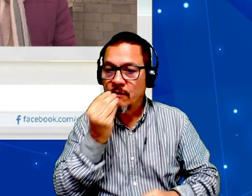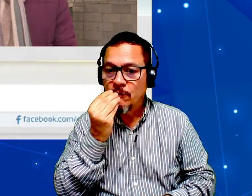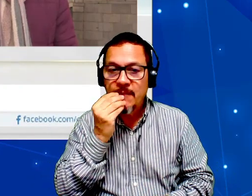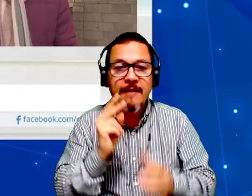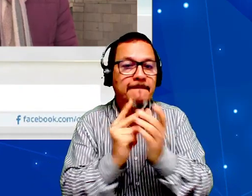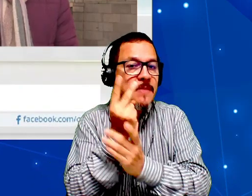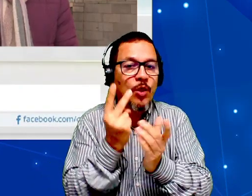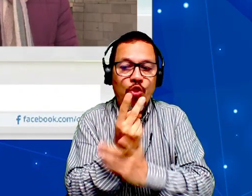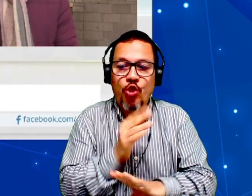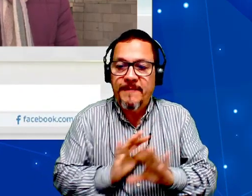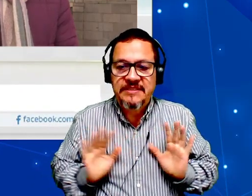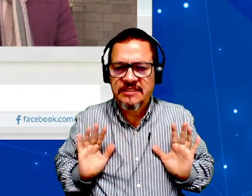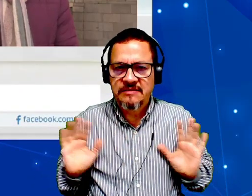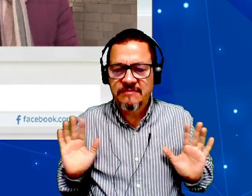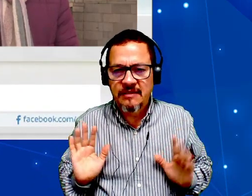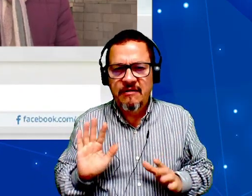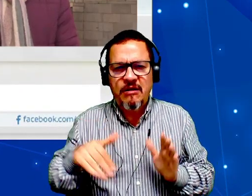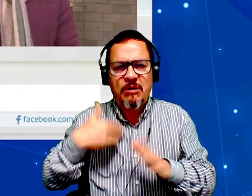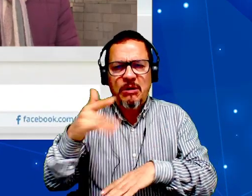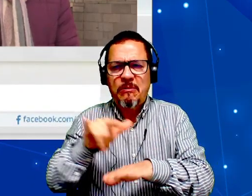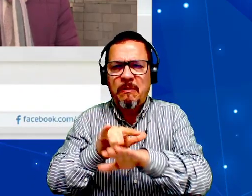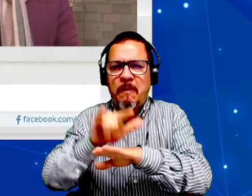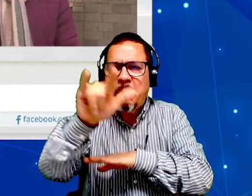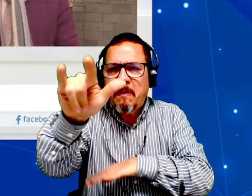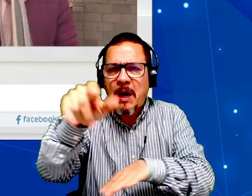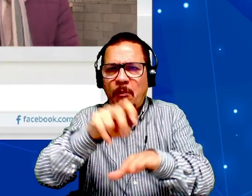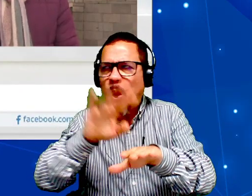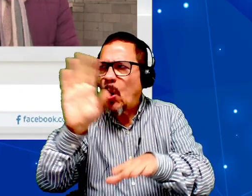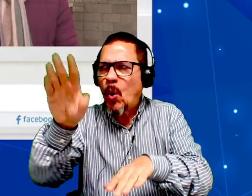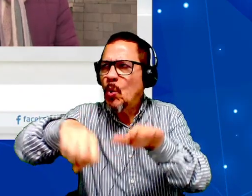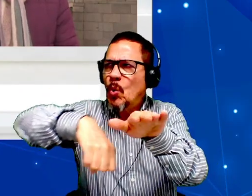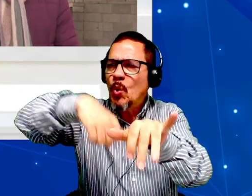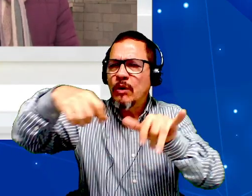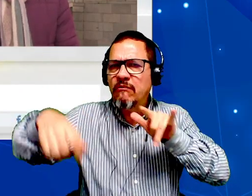and she now doesn't go on tour anymore because she doesn't want to fly. So you